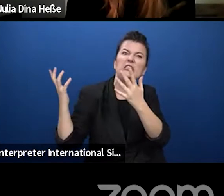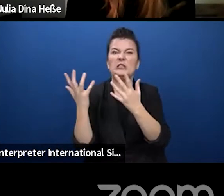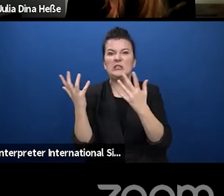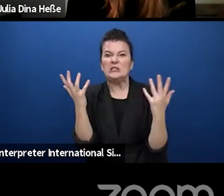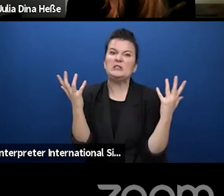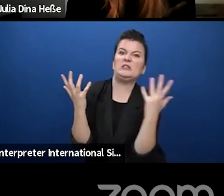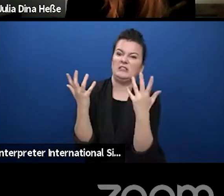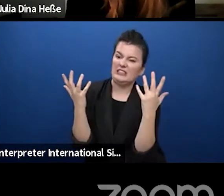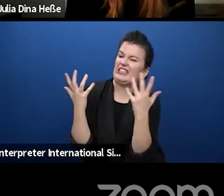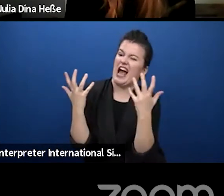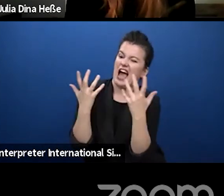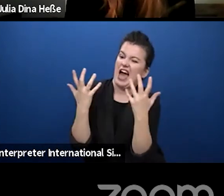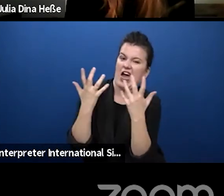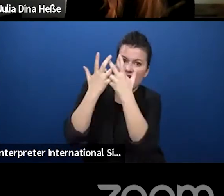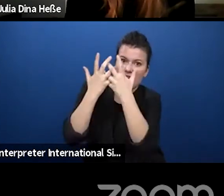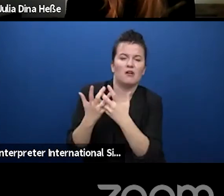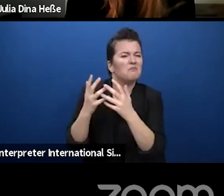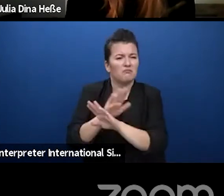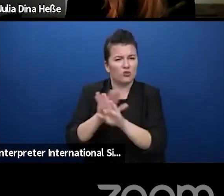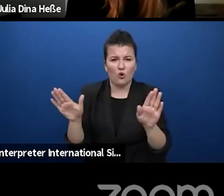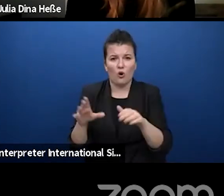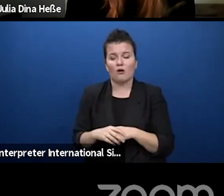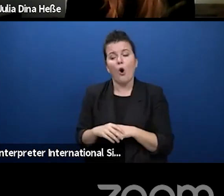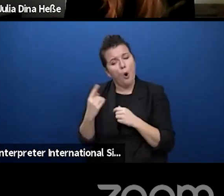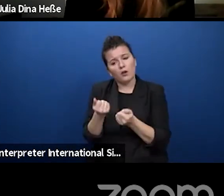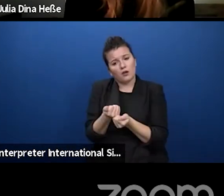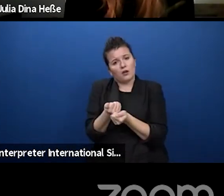terms of developing a working space together and which I know because I work with dancers who are